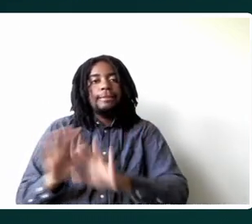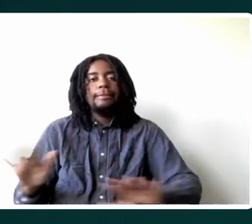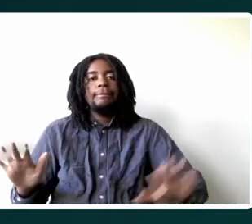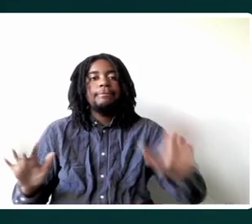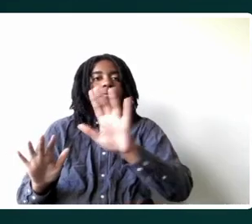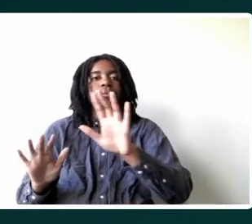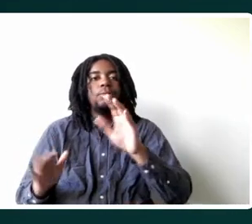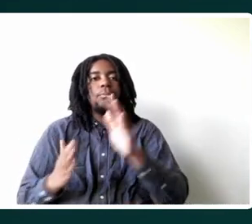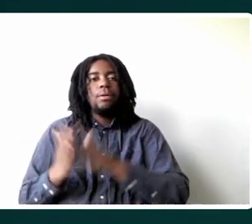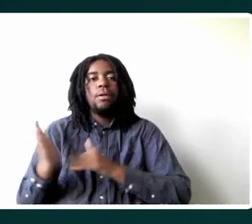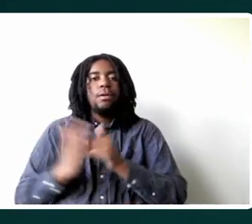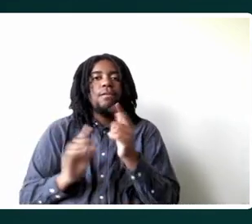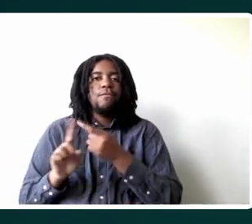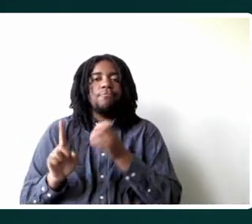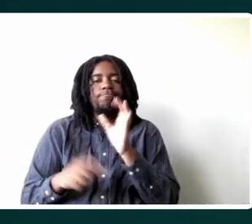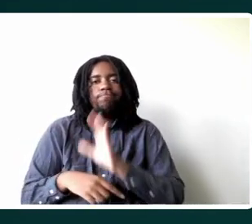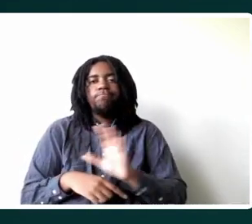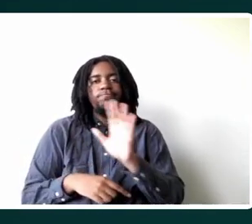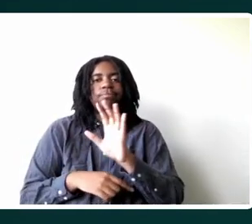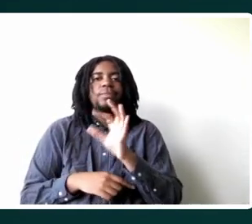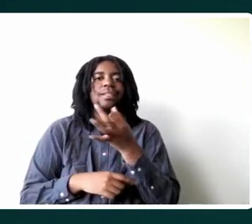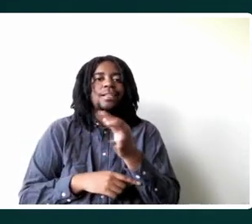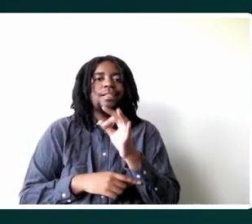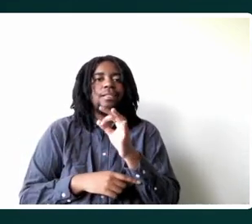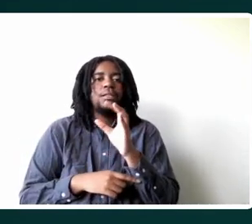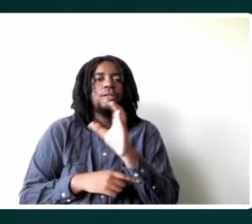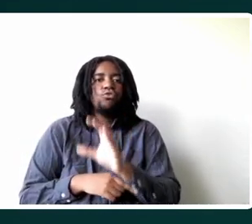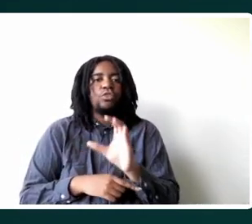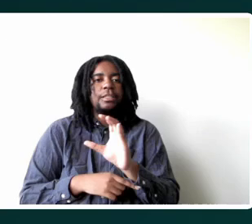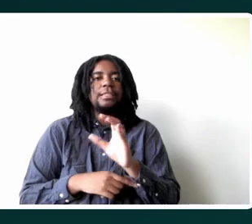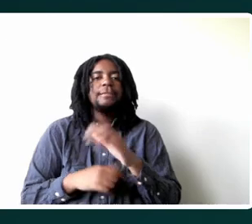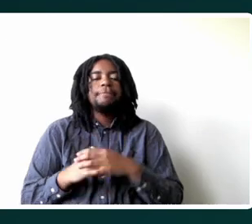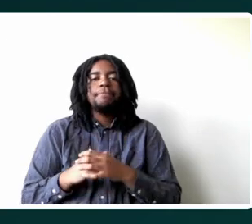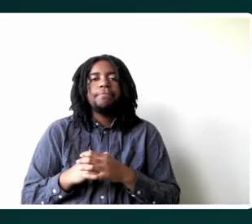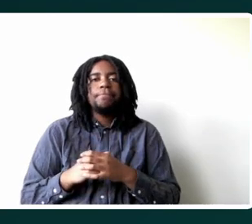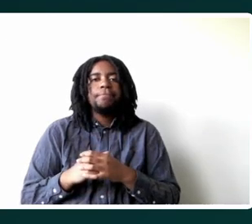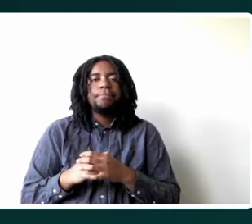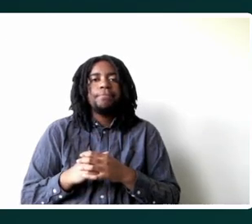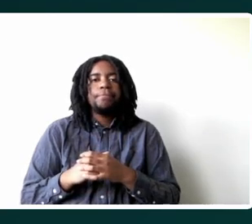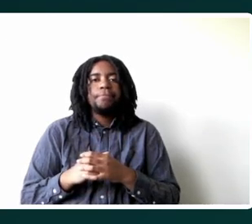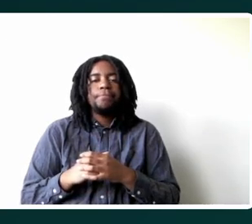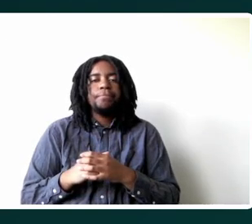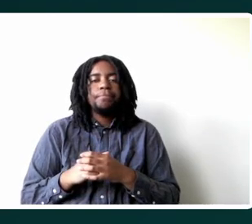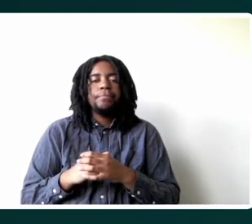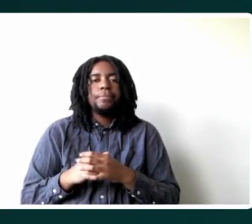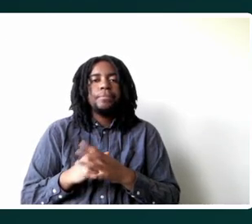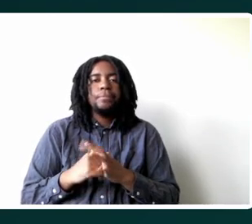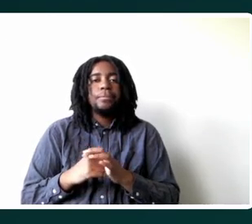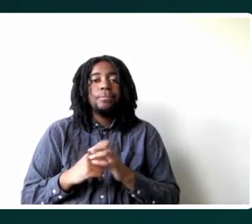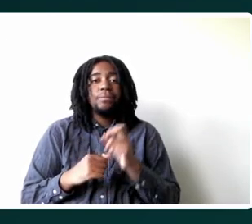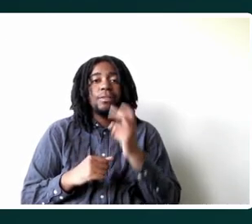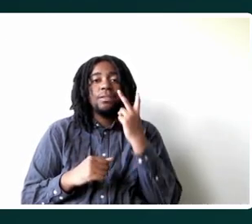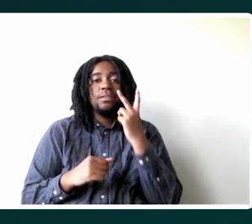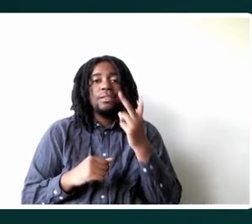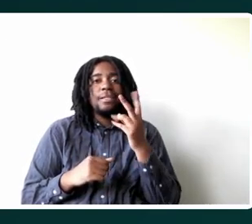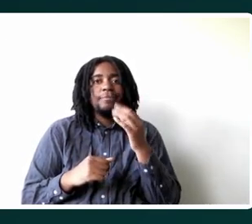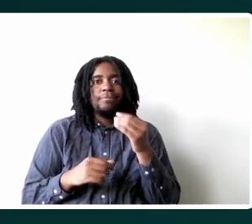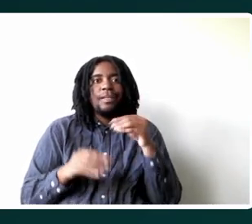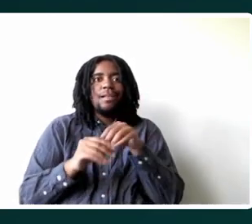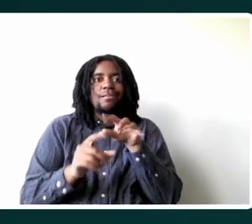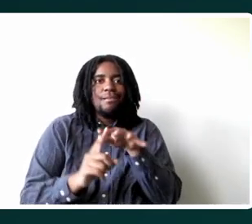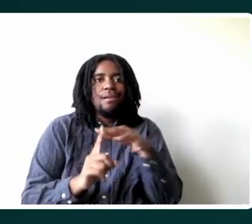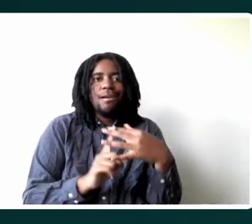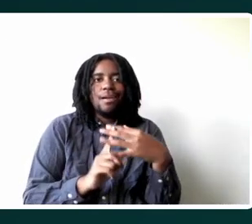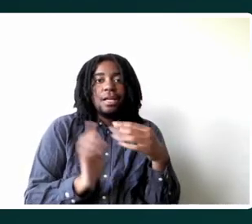1900. And you can see it in the context of the exhibition where -- alongside this quote from one